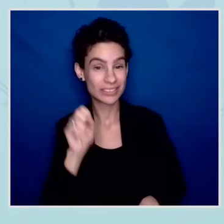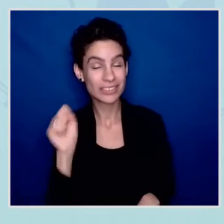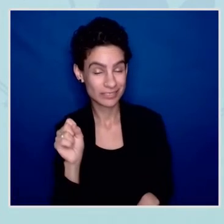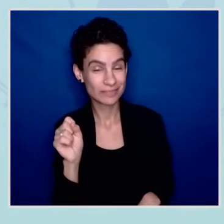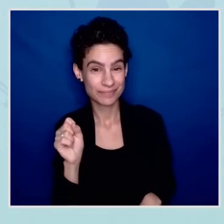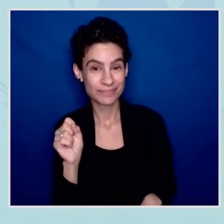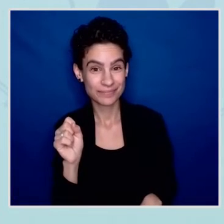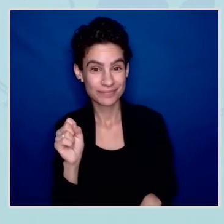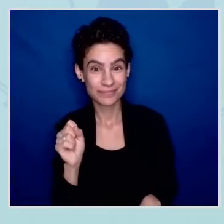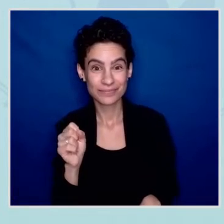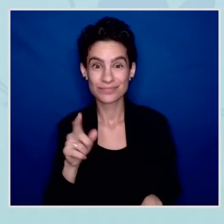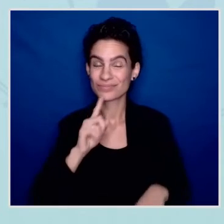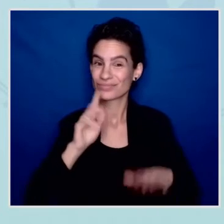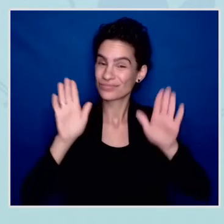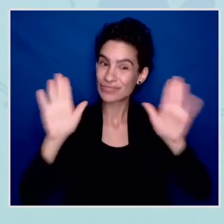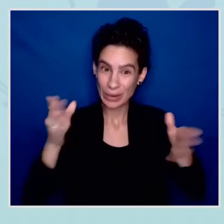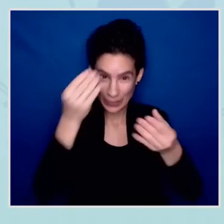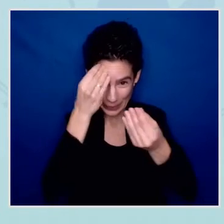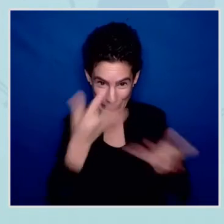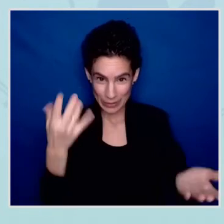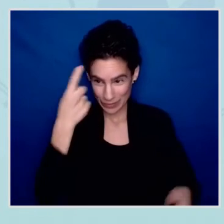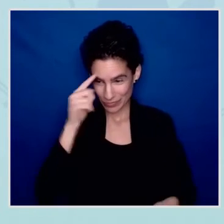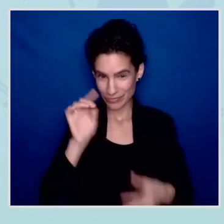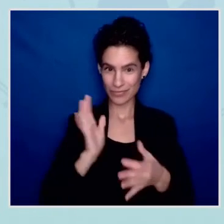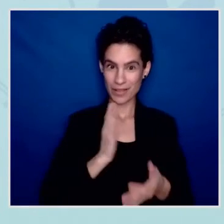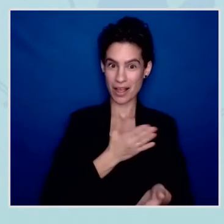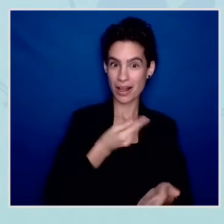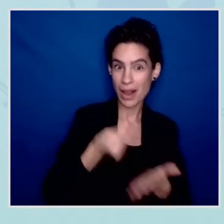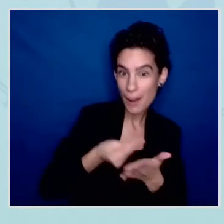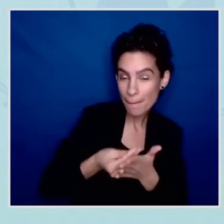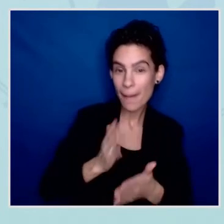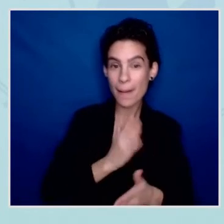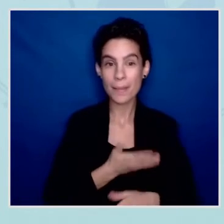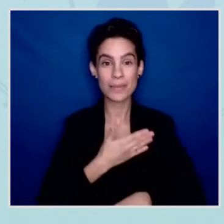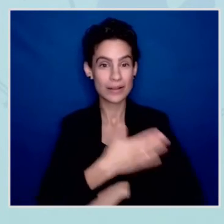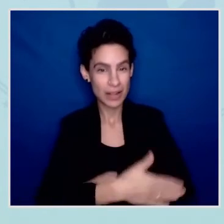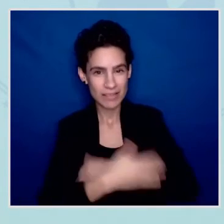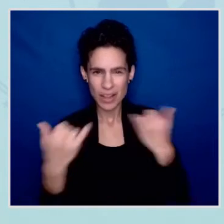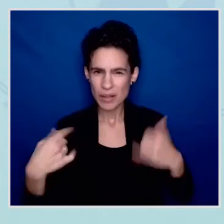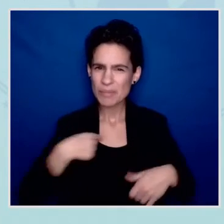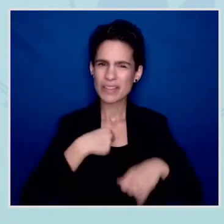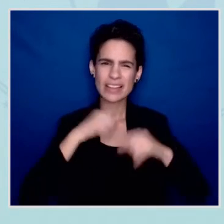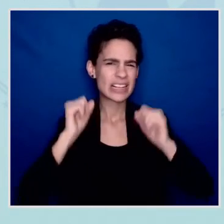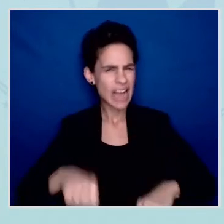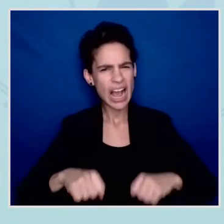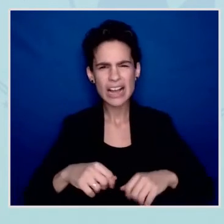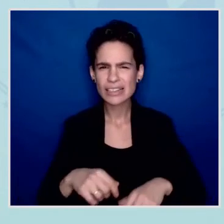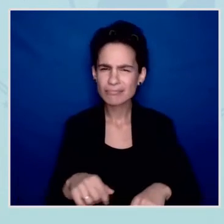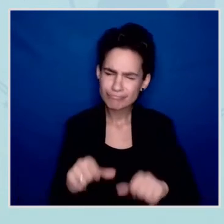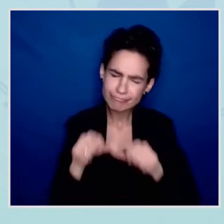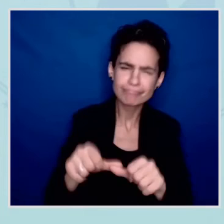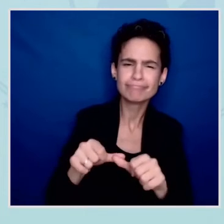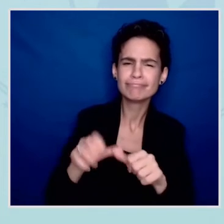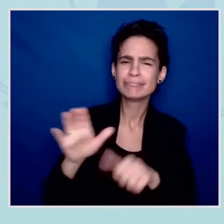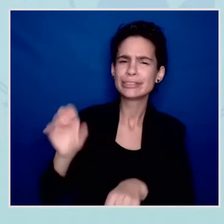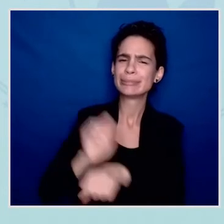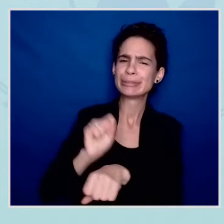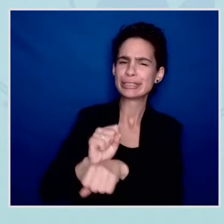HAVE THE OPPORTUNITY TO PUT POWER BACK IN THE HANDS OF WORKING PEOPLE ALL ACROSS THIS COUNTRY.